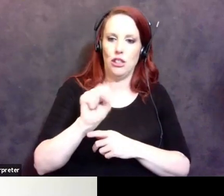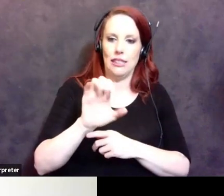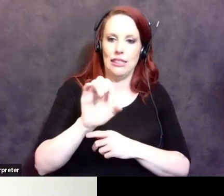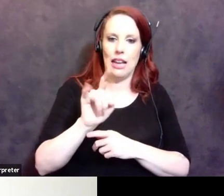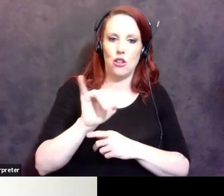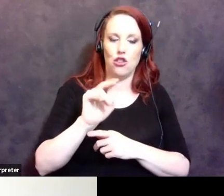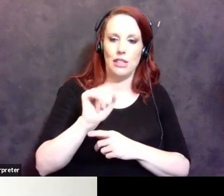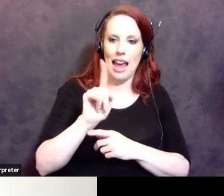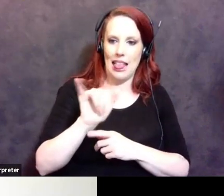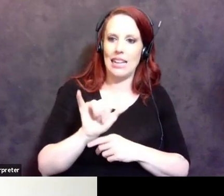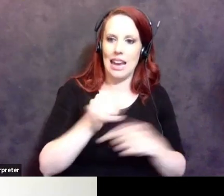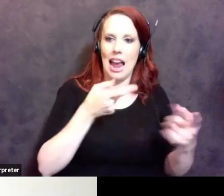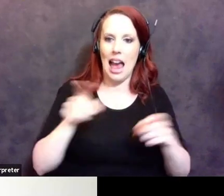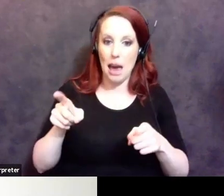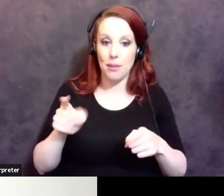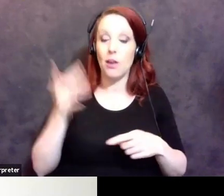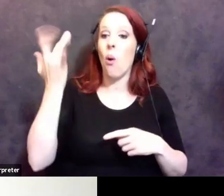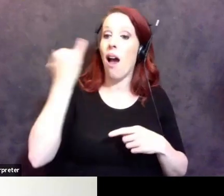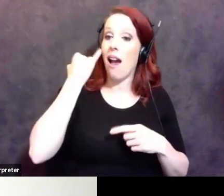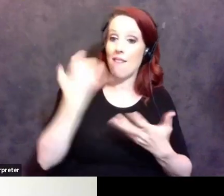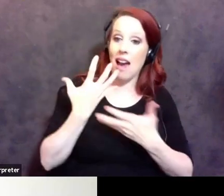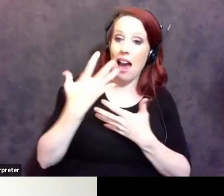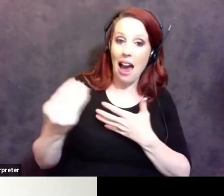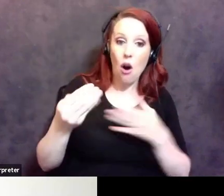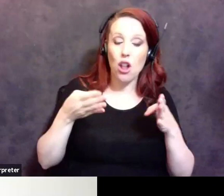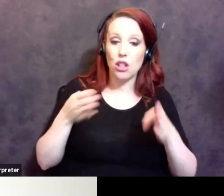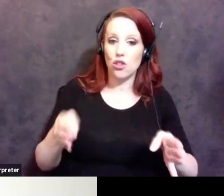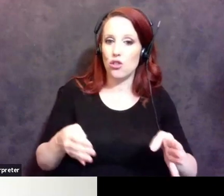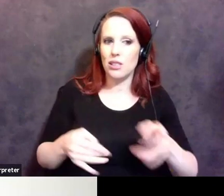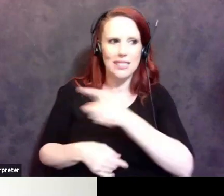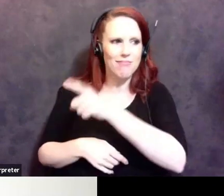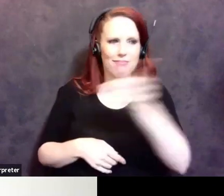to the streets and someone attacks me, they don't care I am disabled. All they see is